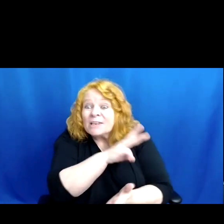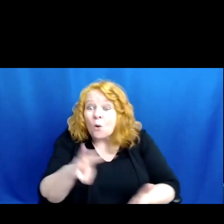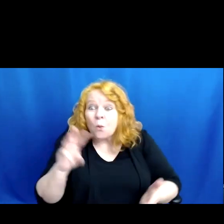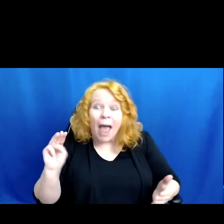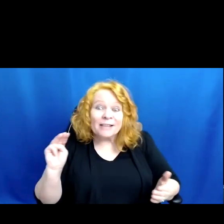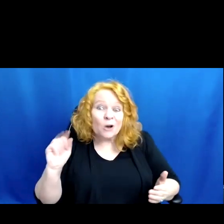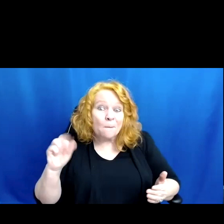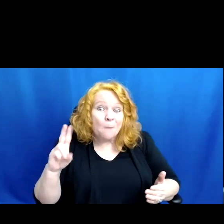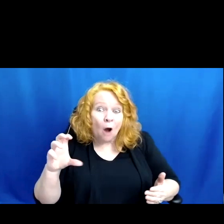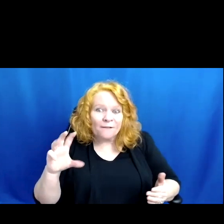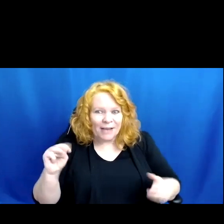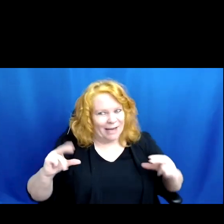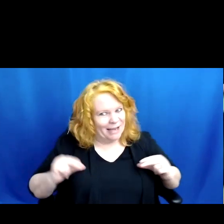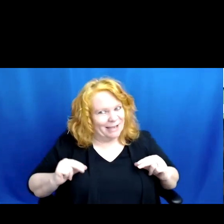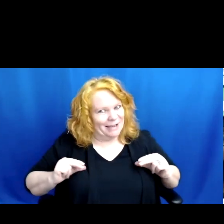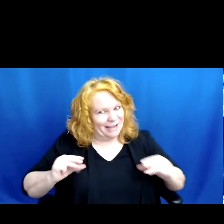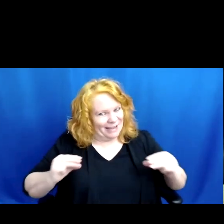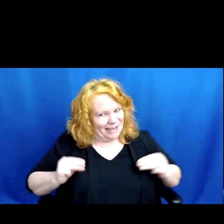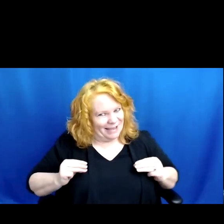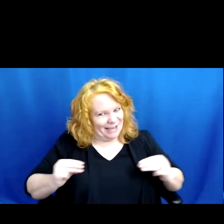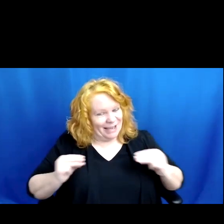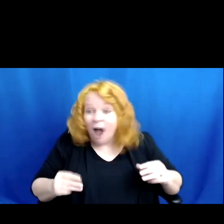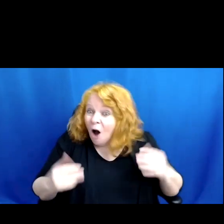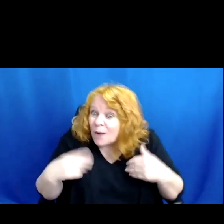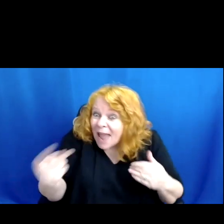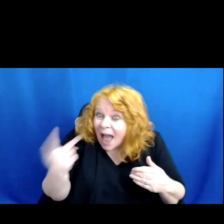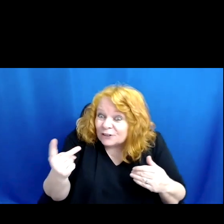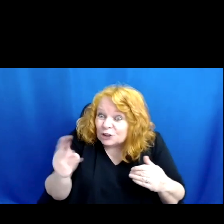Wow, we have got two Marvins.